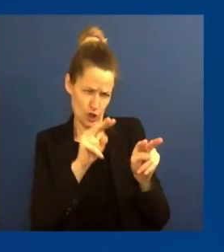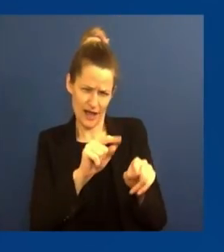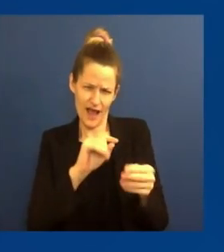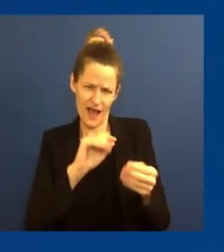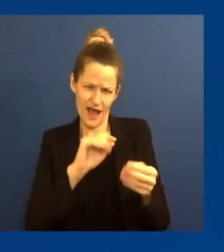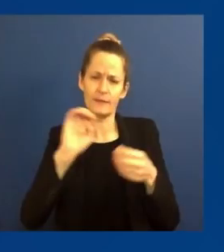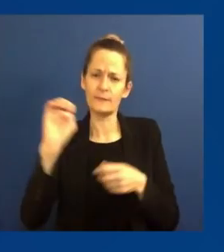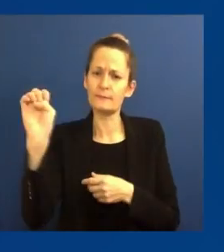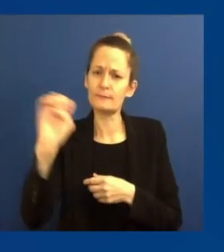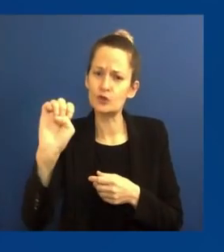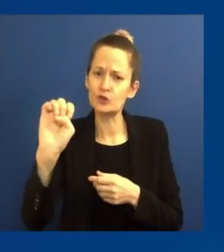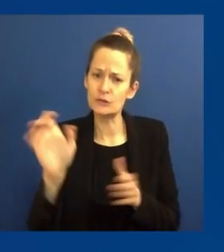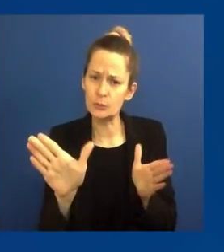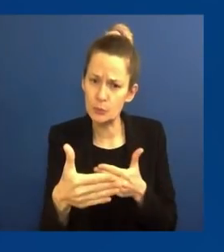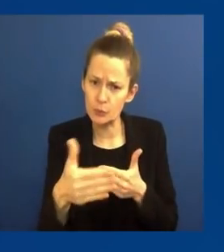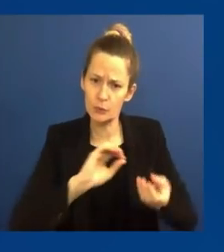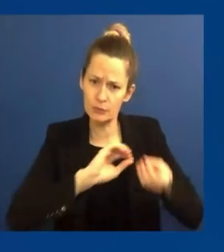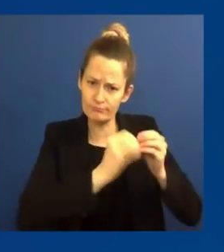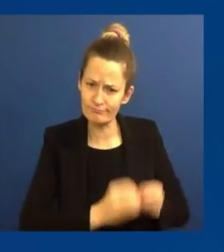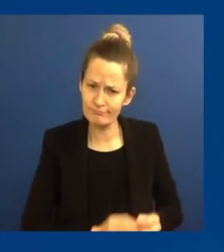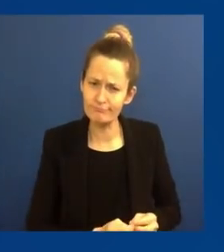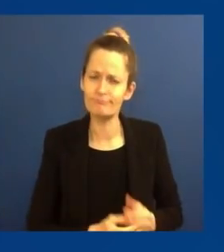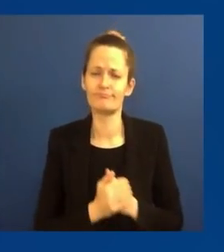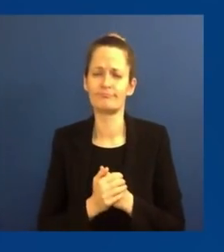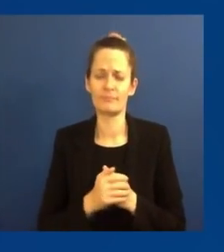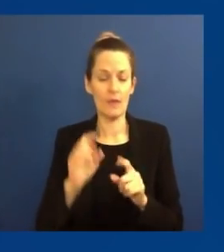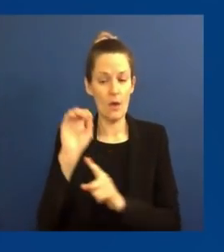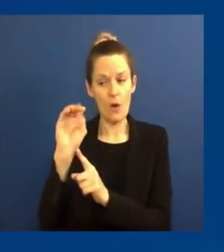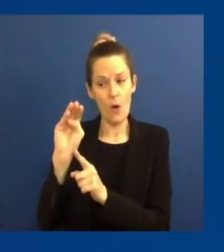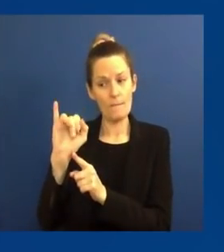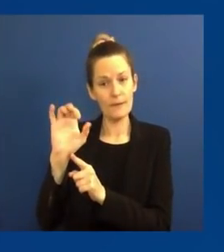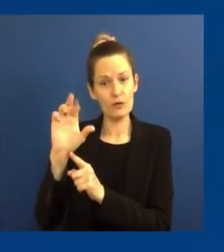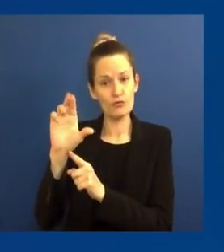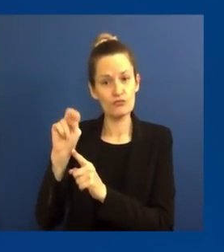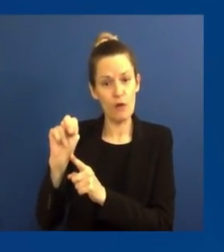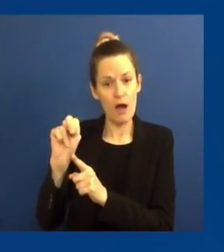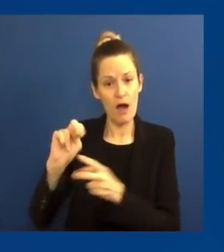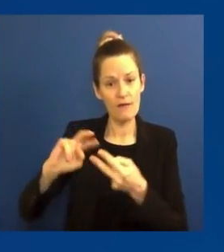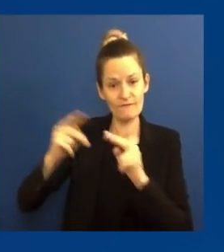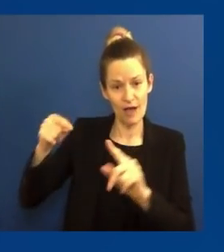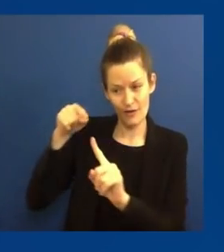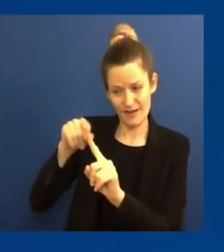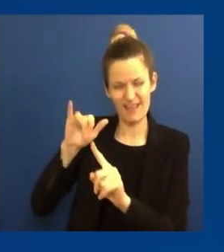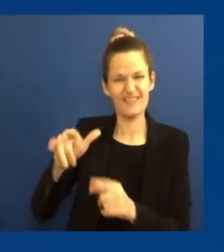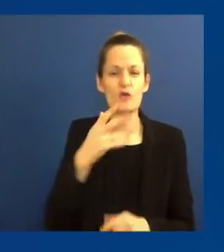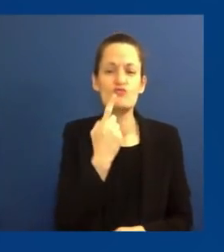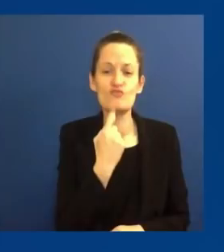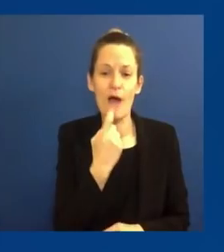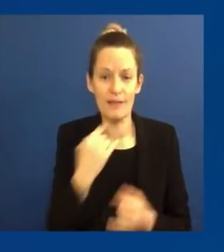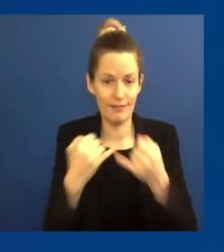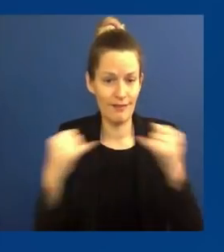against Omicron is displayed by the red line. In general, we see lower overall vaccine protection